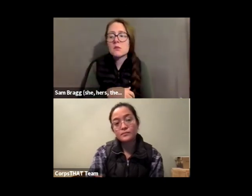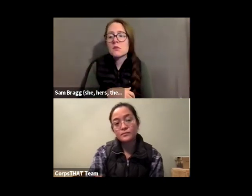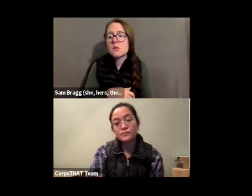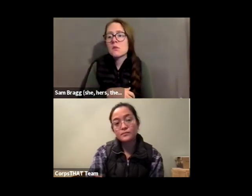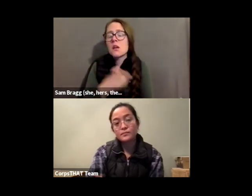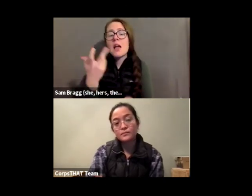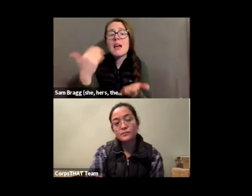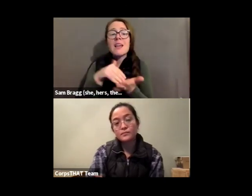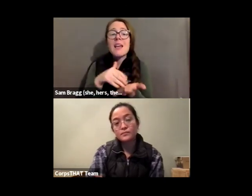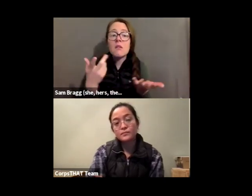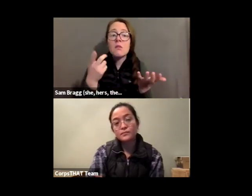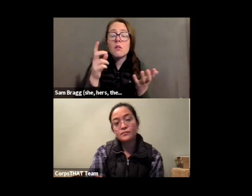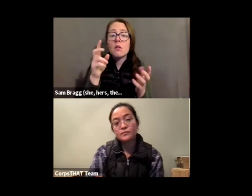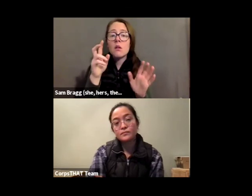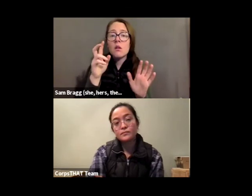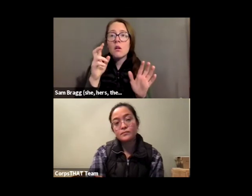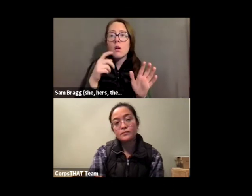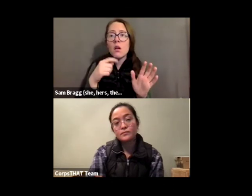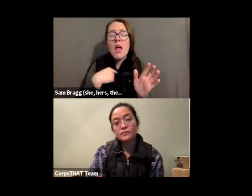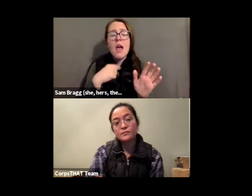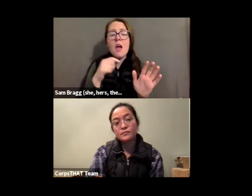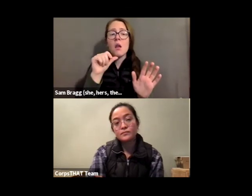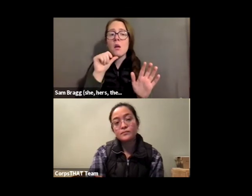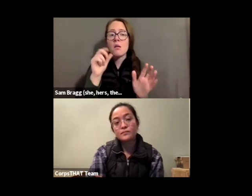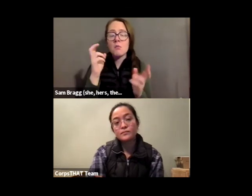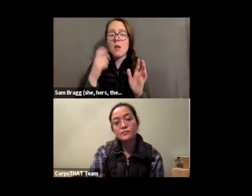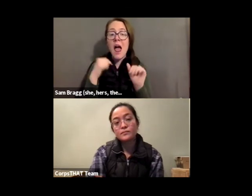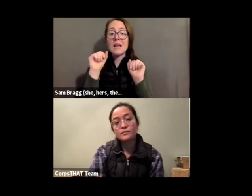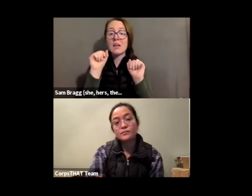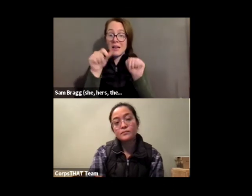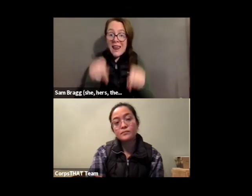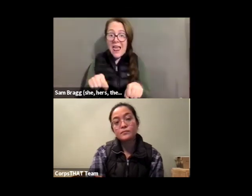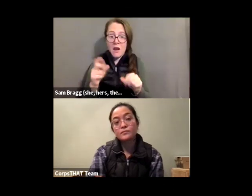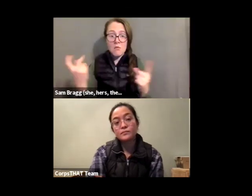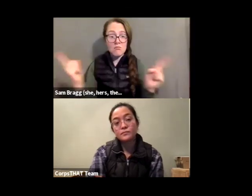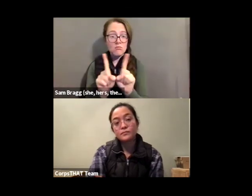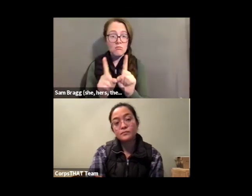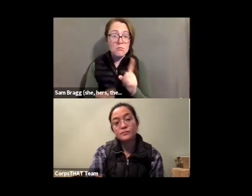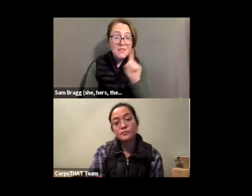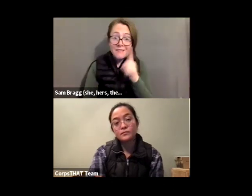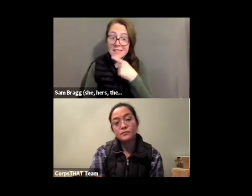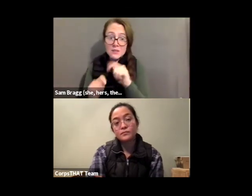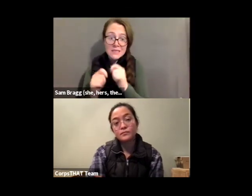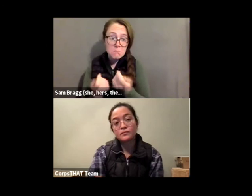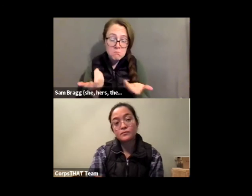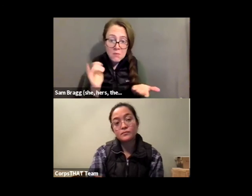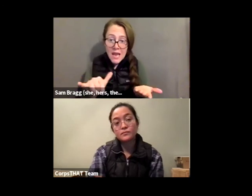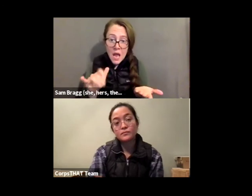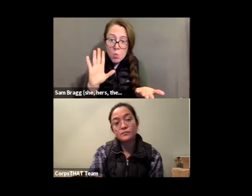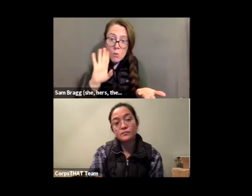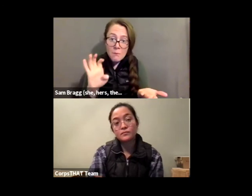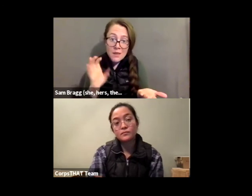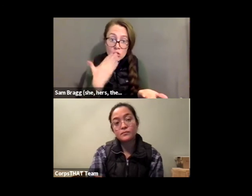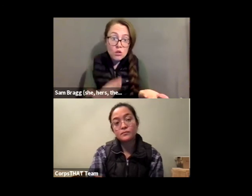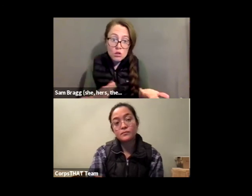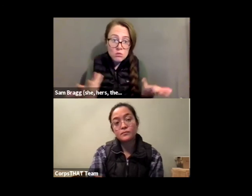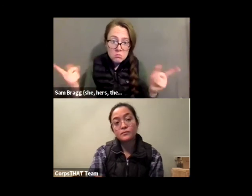that with you and they have that shared experience and again you can have a deaf or hearing team that